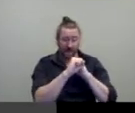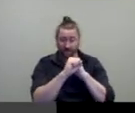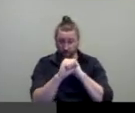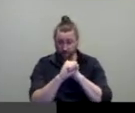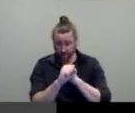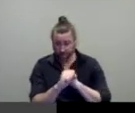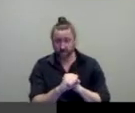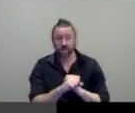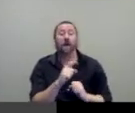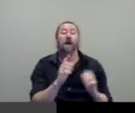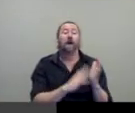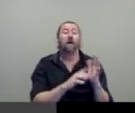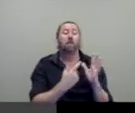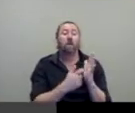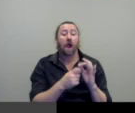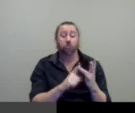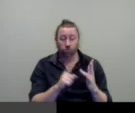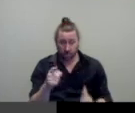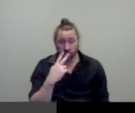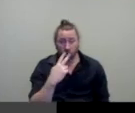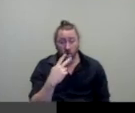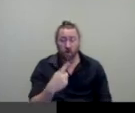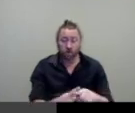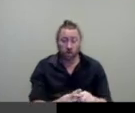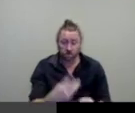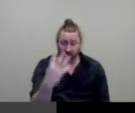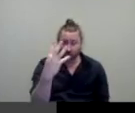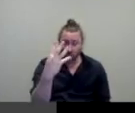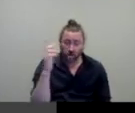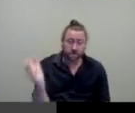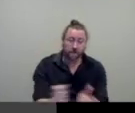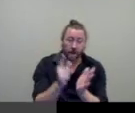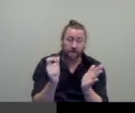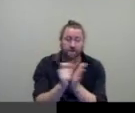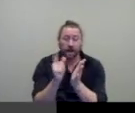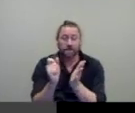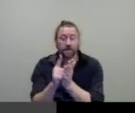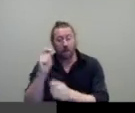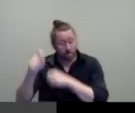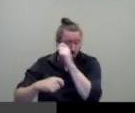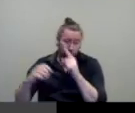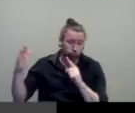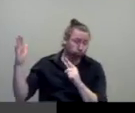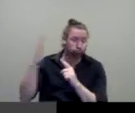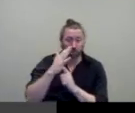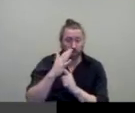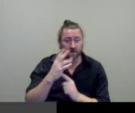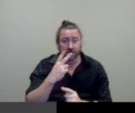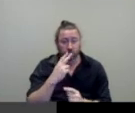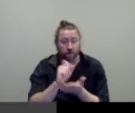advertising strategy marlborough had quadrupled their sales and moved to the leading position